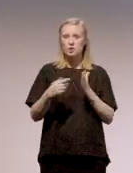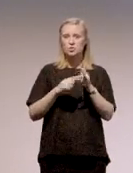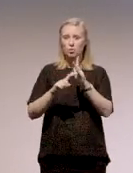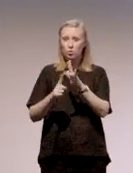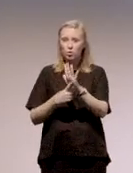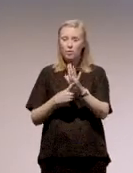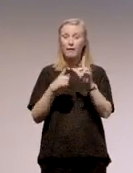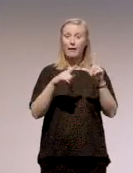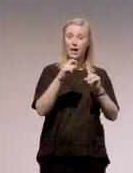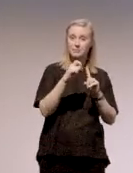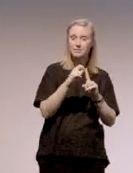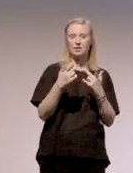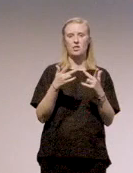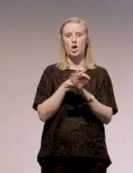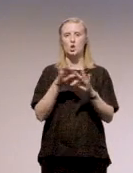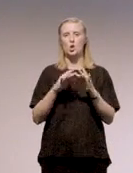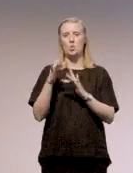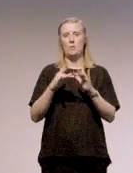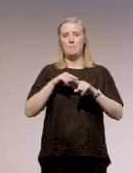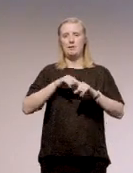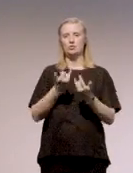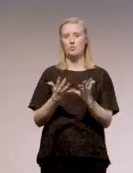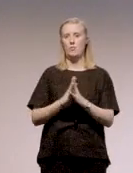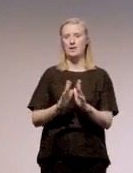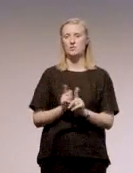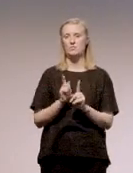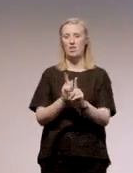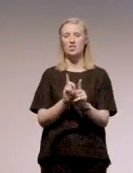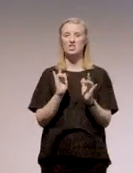Really - and we will use the technical term, if we can just digital things.